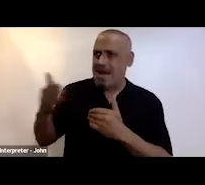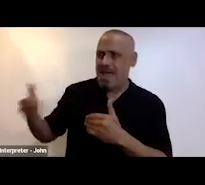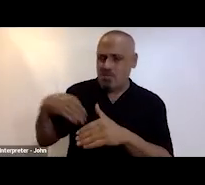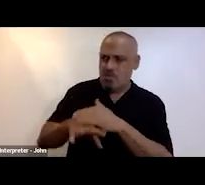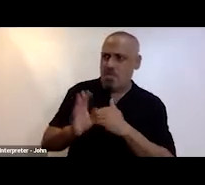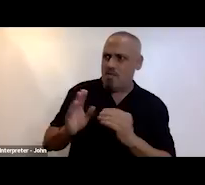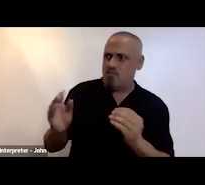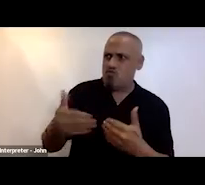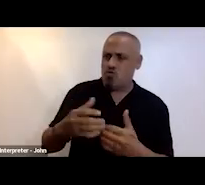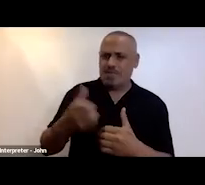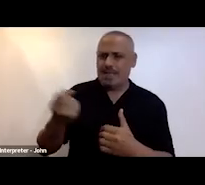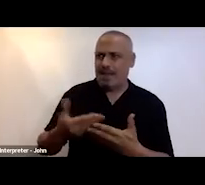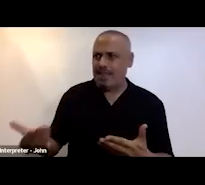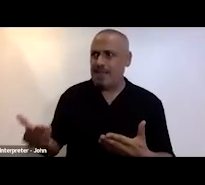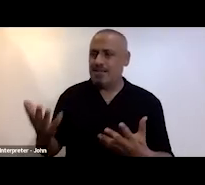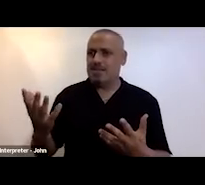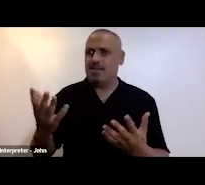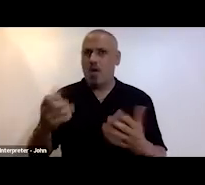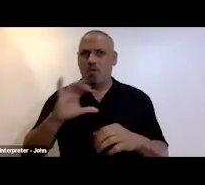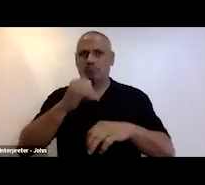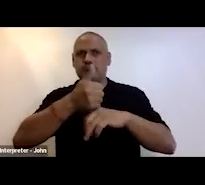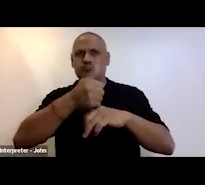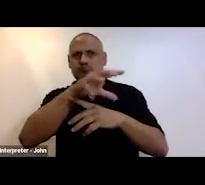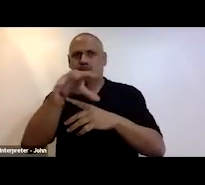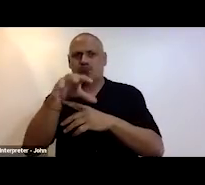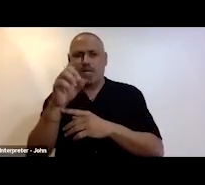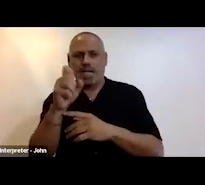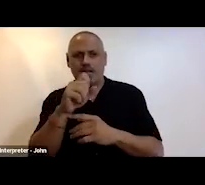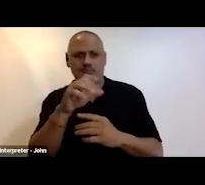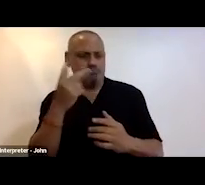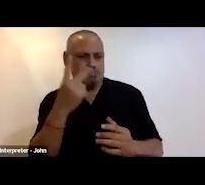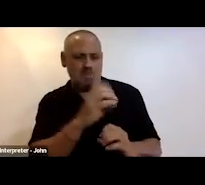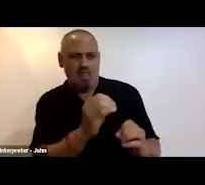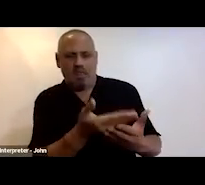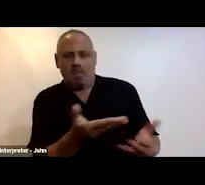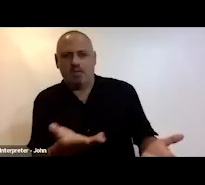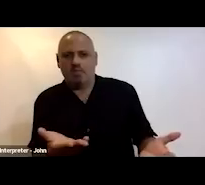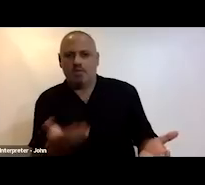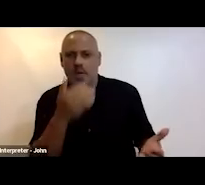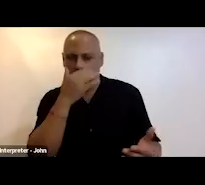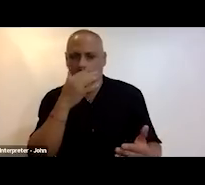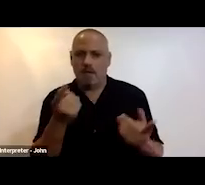and stealing things." And you wind back the camera and you don't see any evidence of that. So there might be something like this going on.